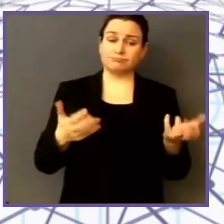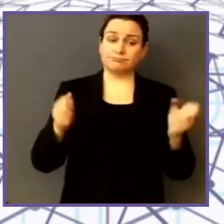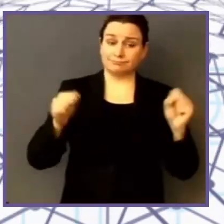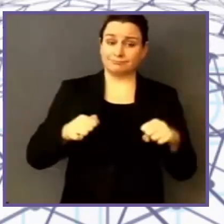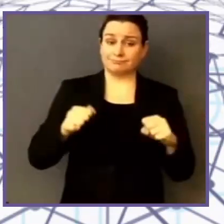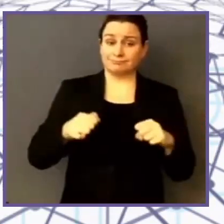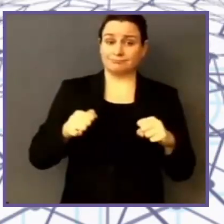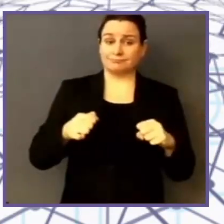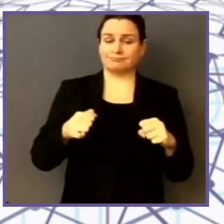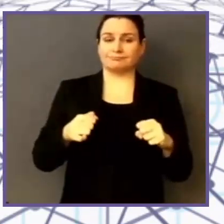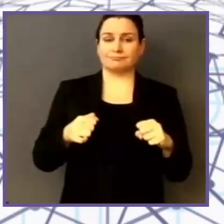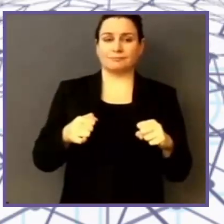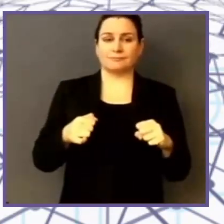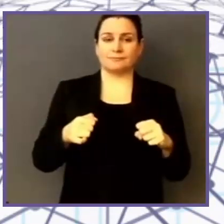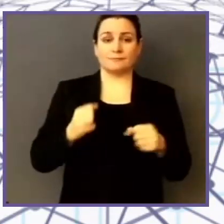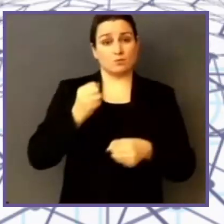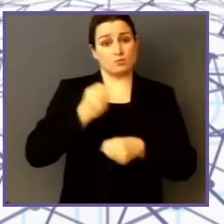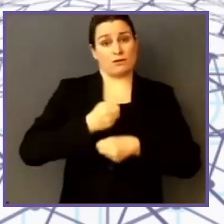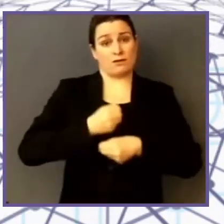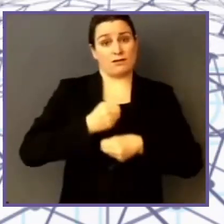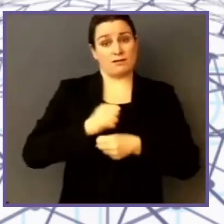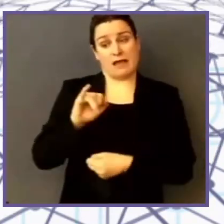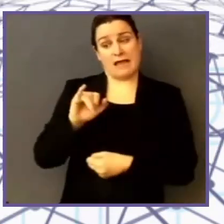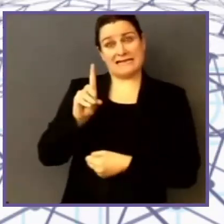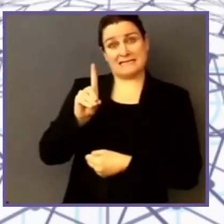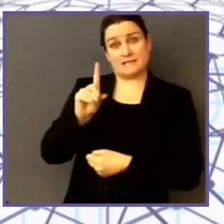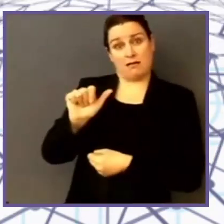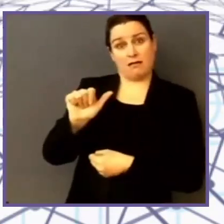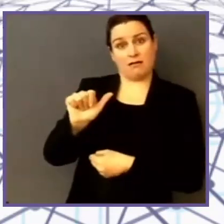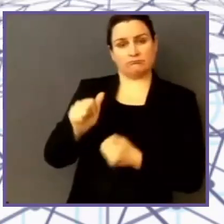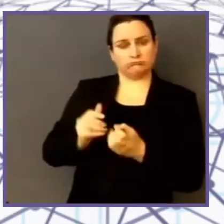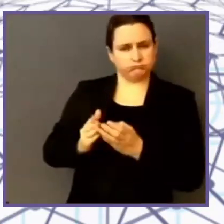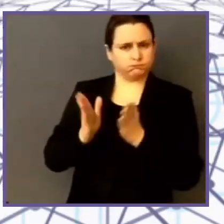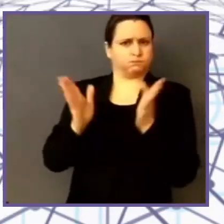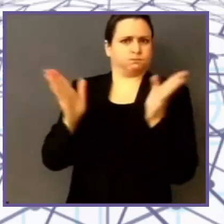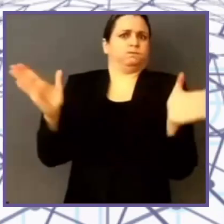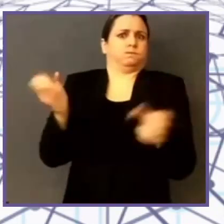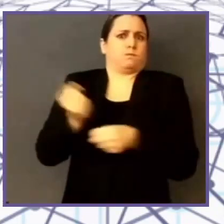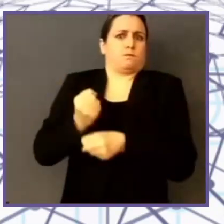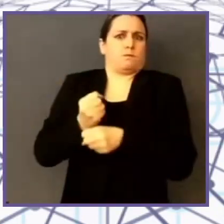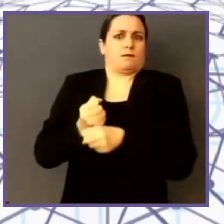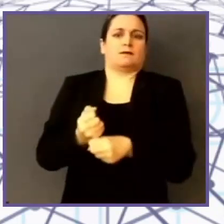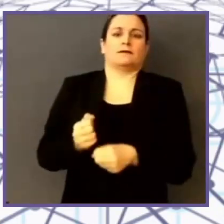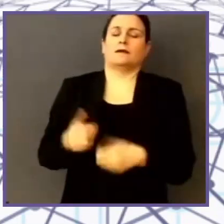work Ida is doing. And that's why we are so excited to be working with them on this project and we're not going